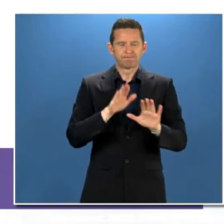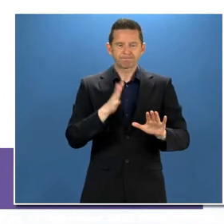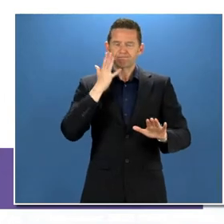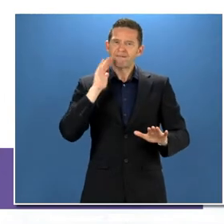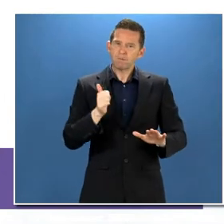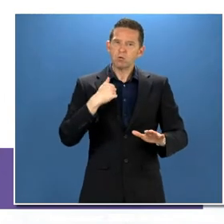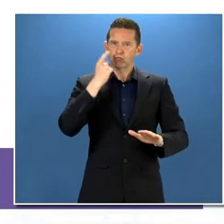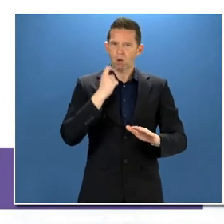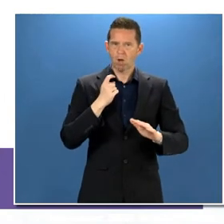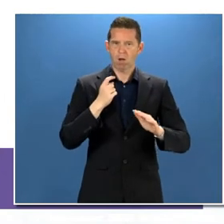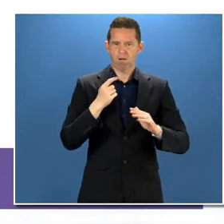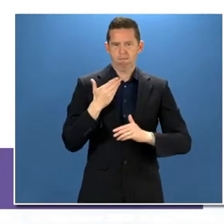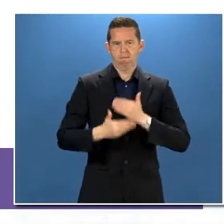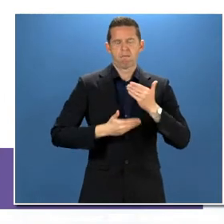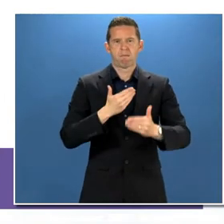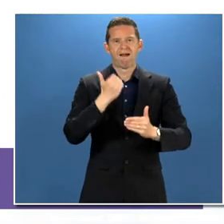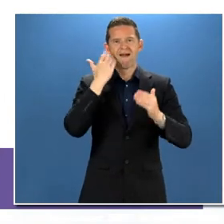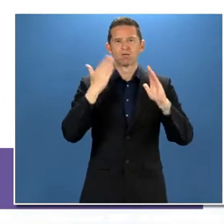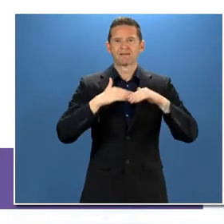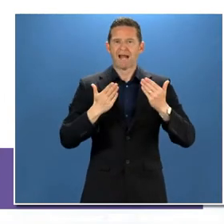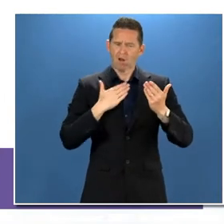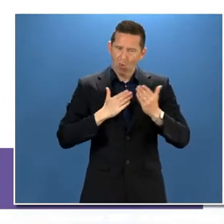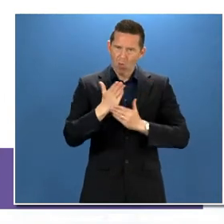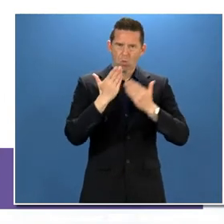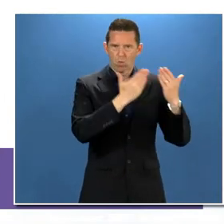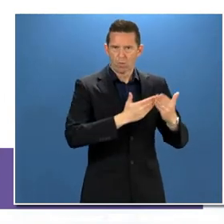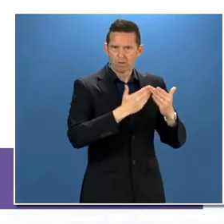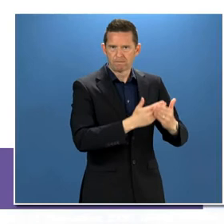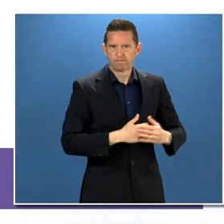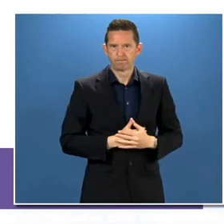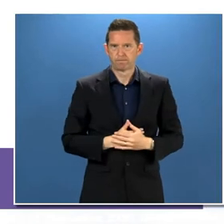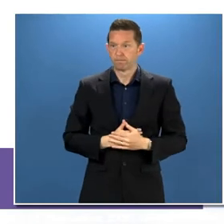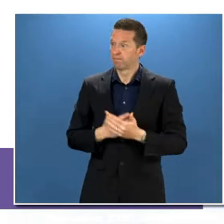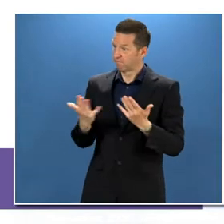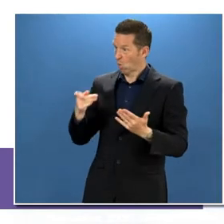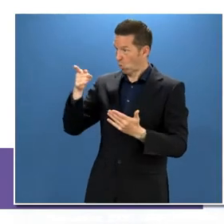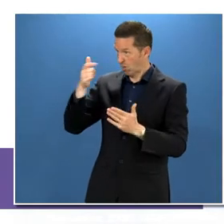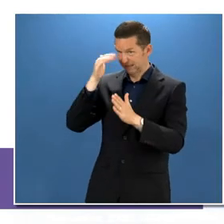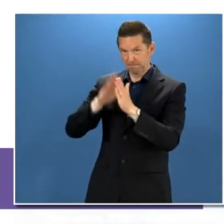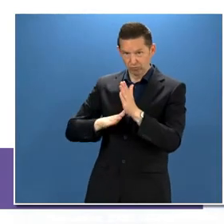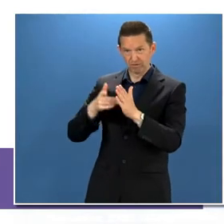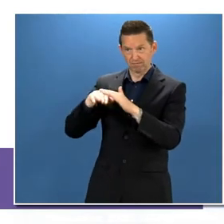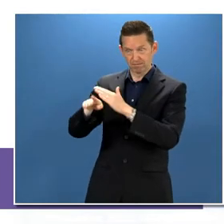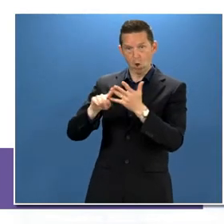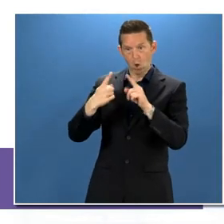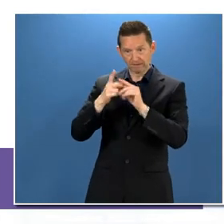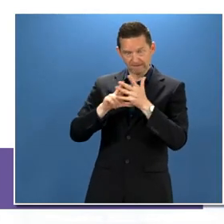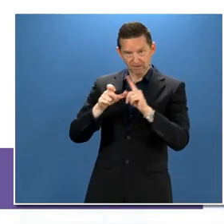and get through the studies that were in front of me. So, having had the experience in Oxford, you thought, "Right, now I will go to New York".